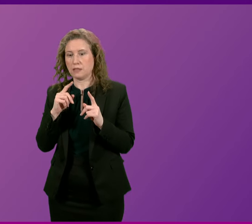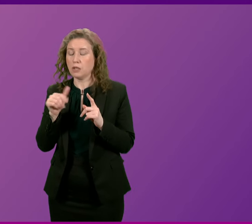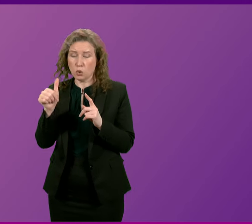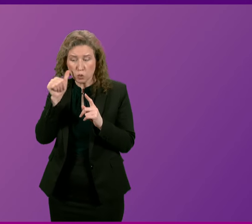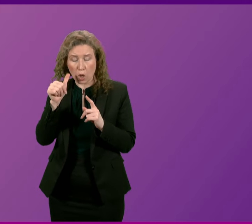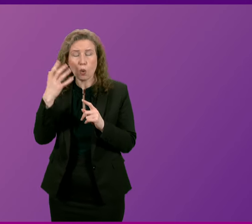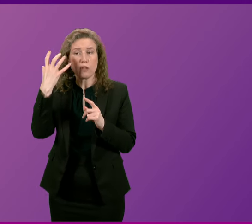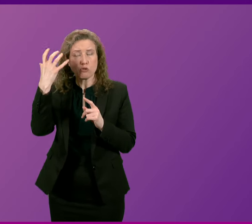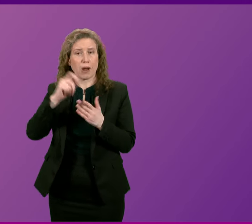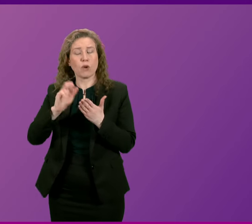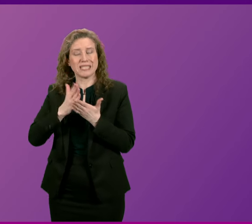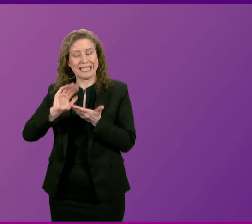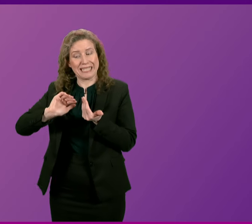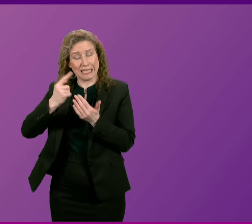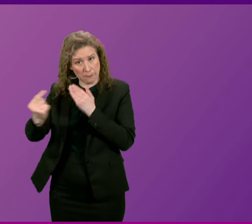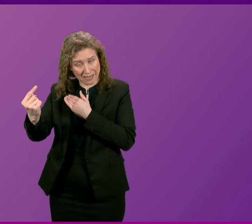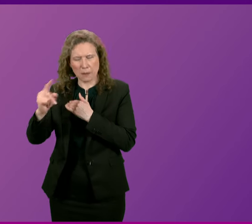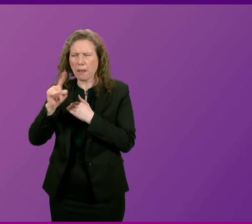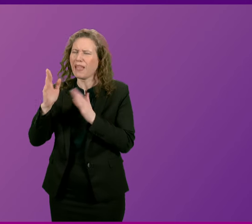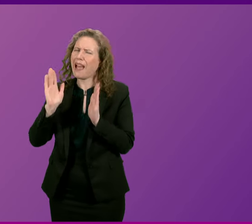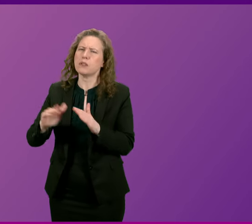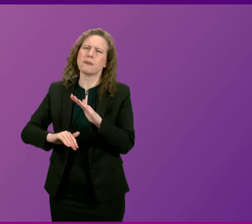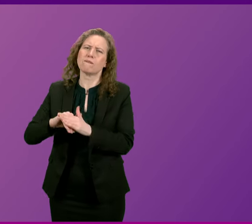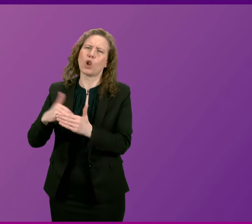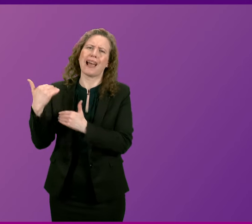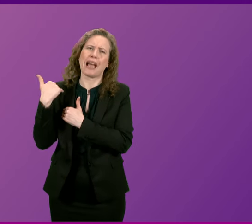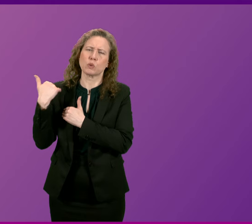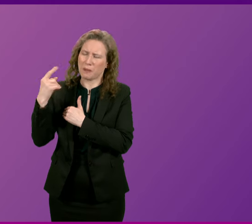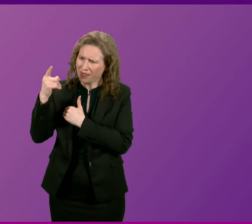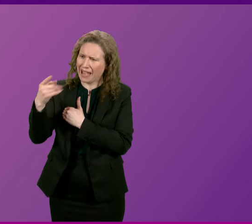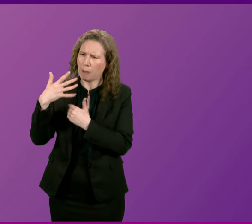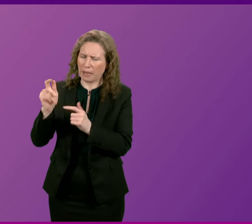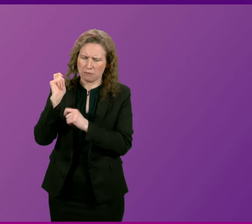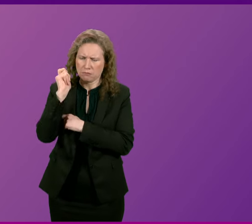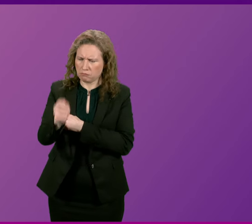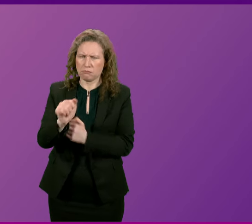Crown Office, it should be fully accountable for the miscarriages of justice in Scotland,